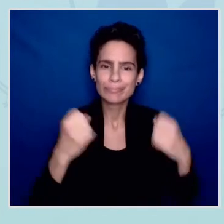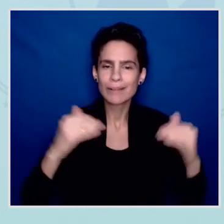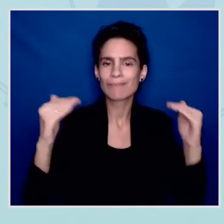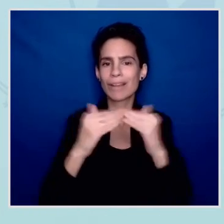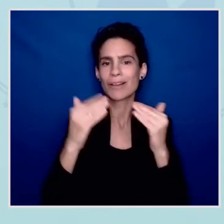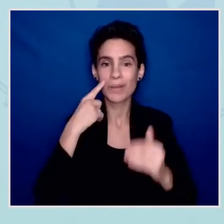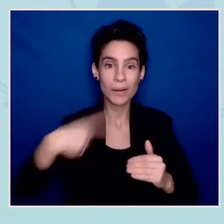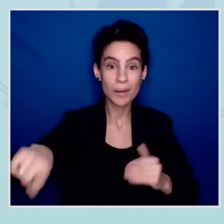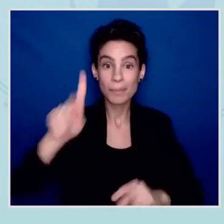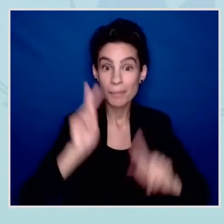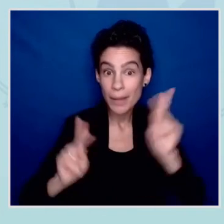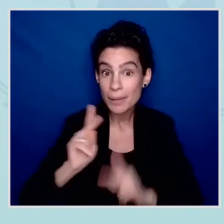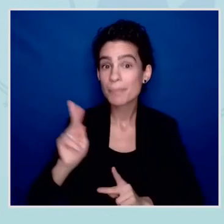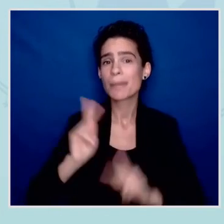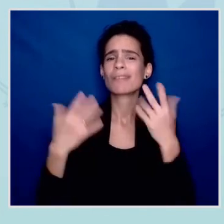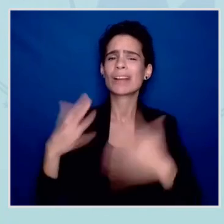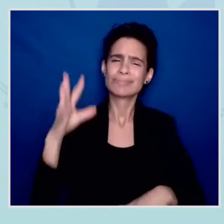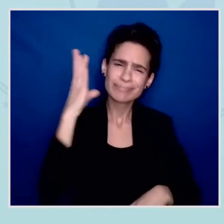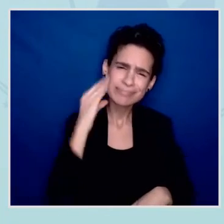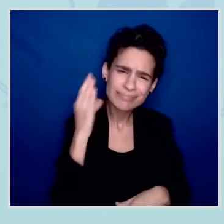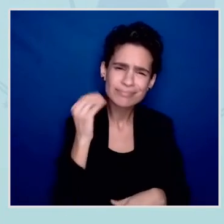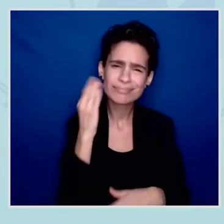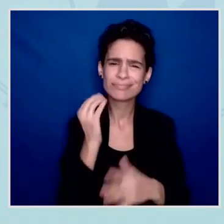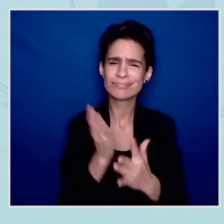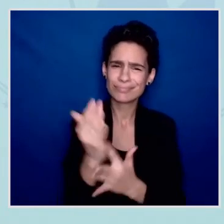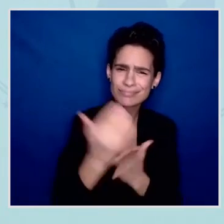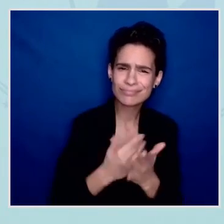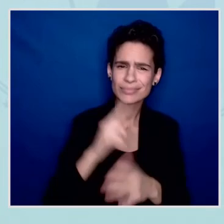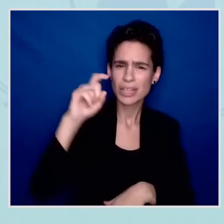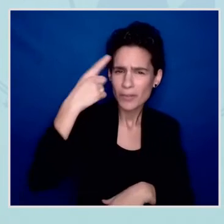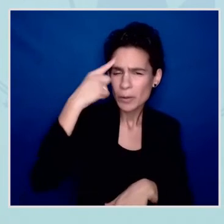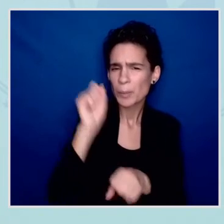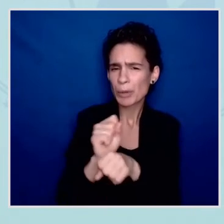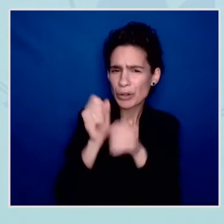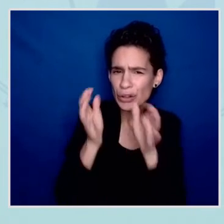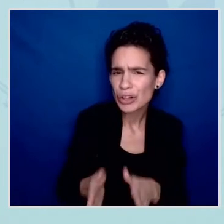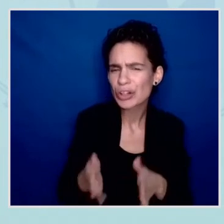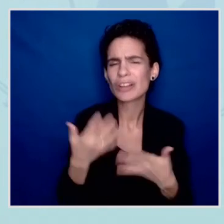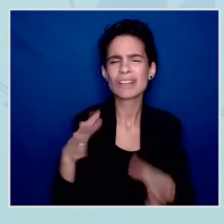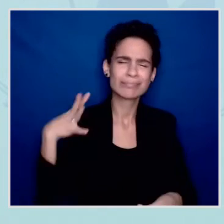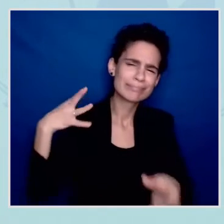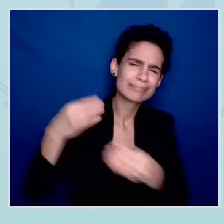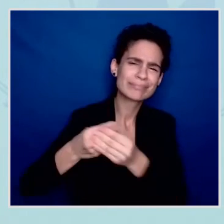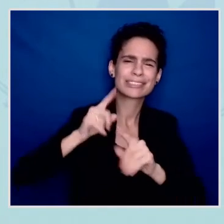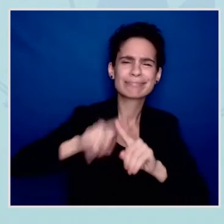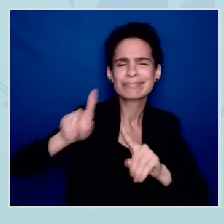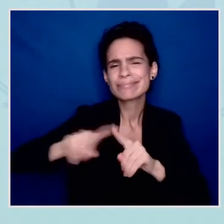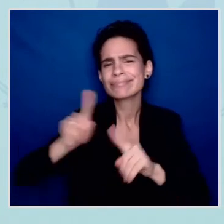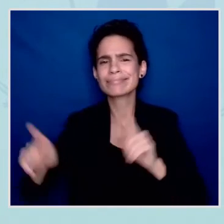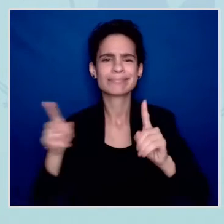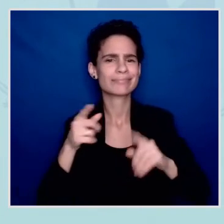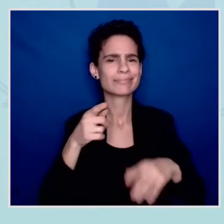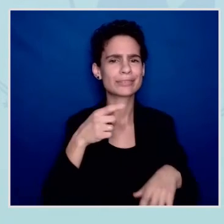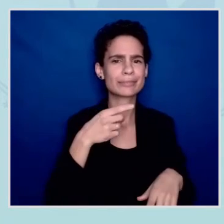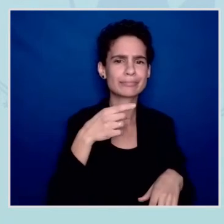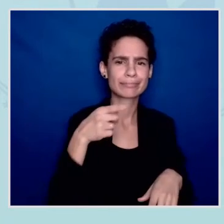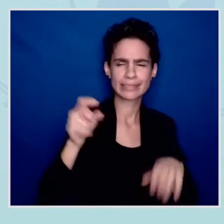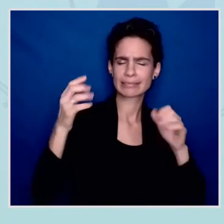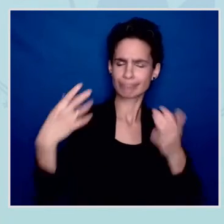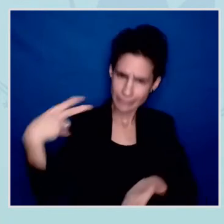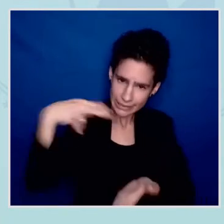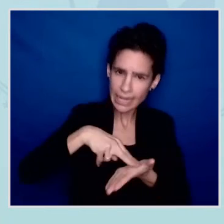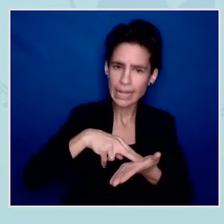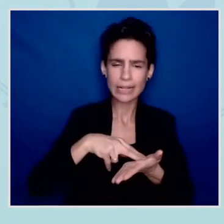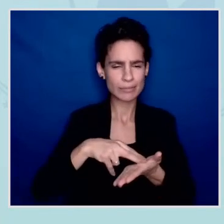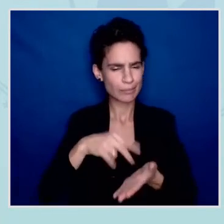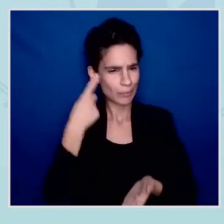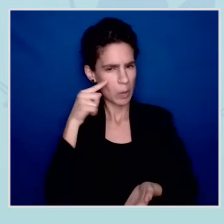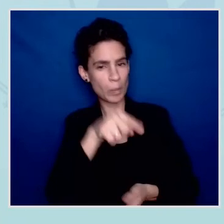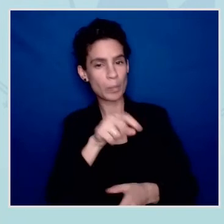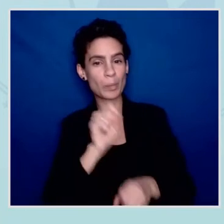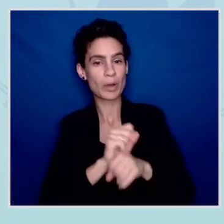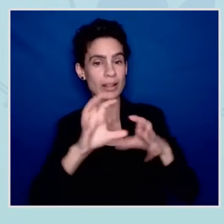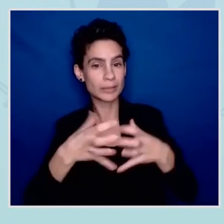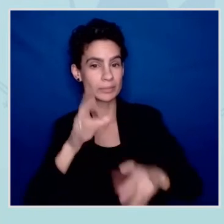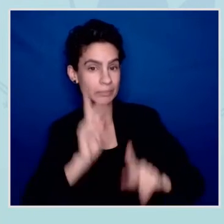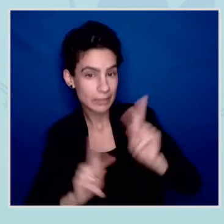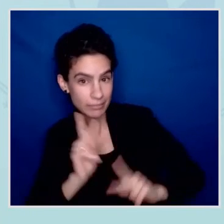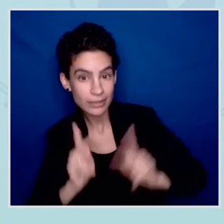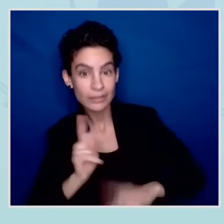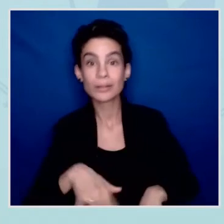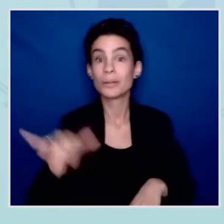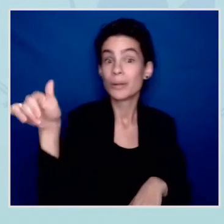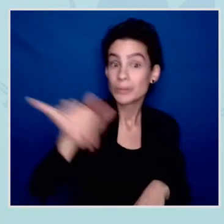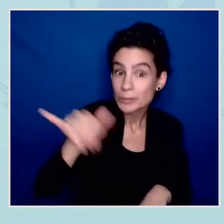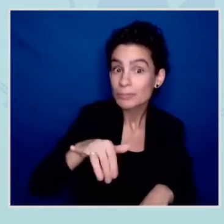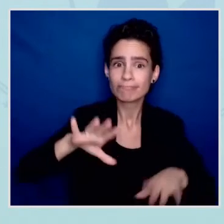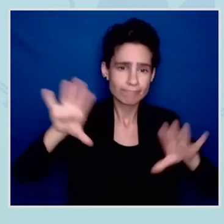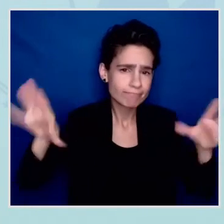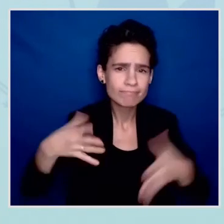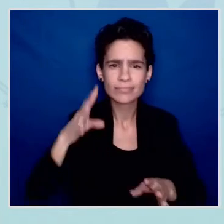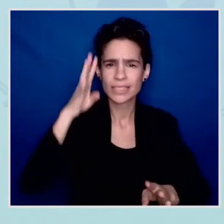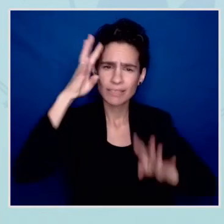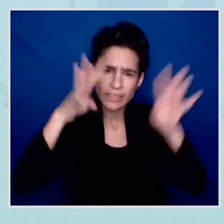JOBS AND BUILD AN ECONOMY THAT